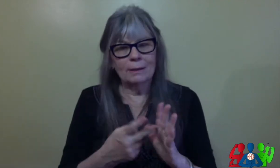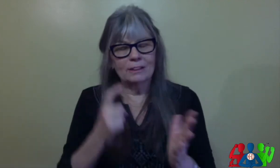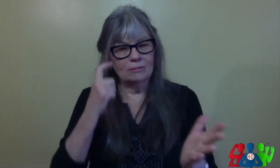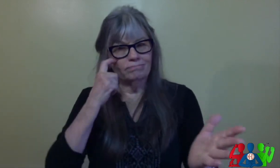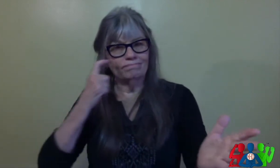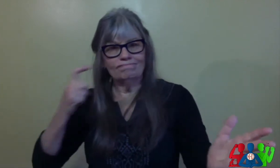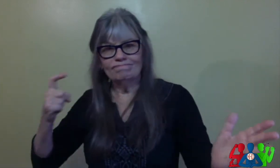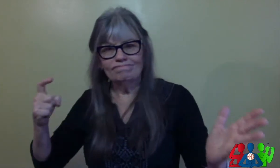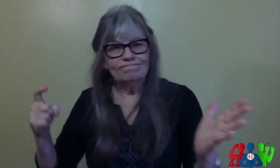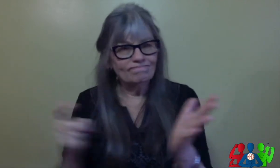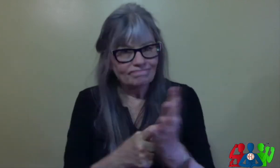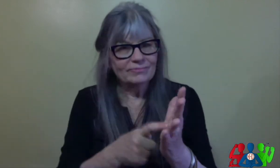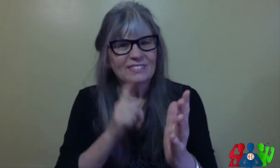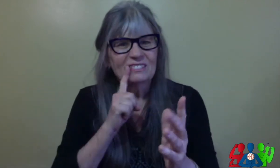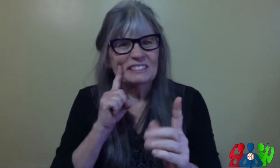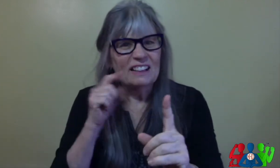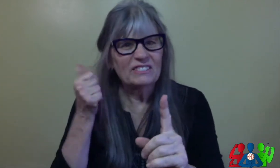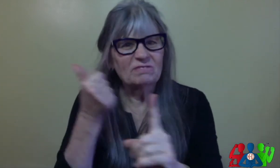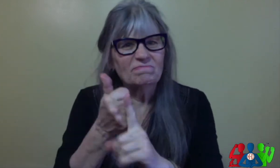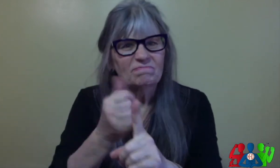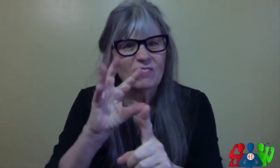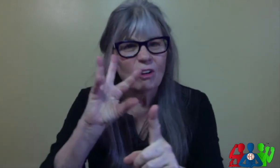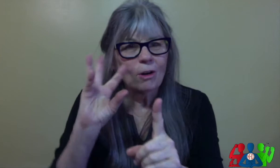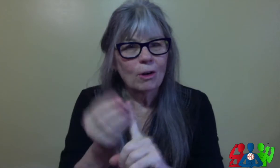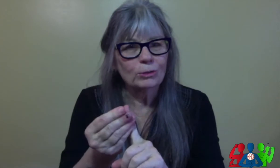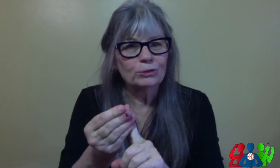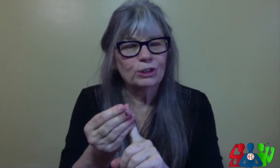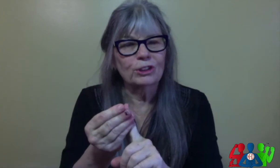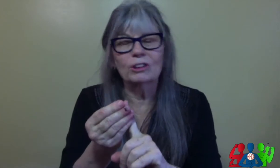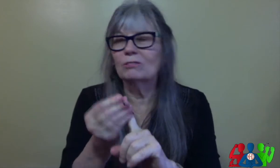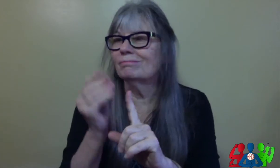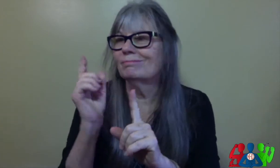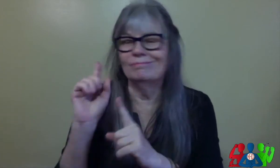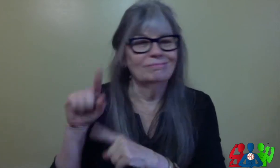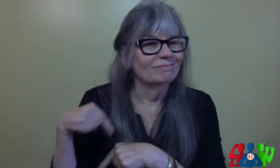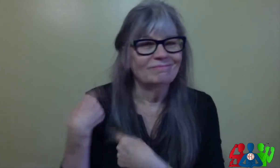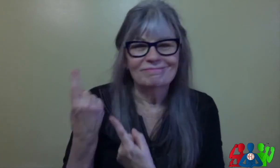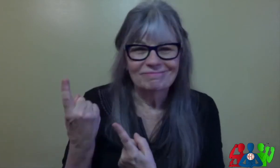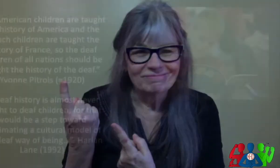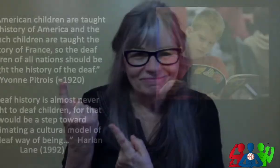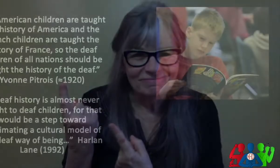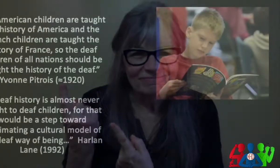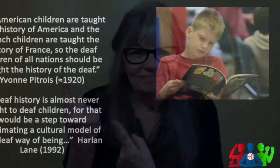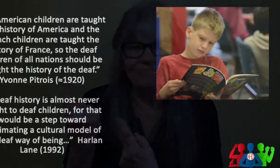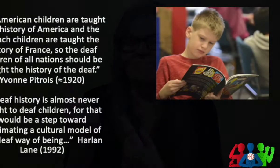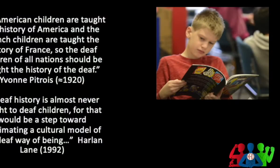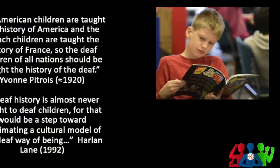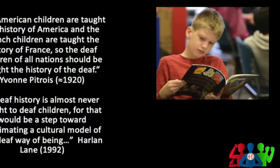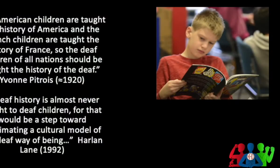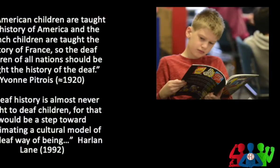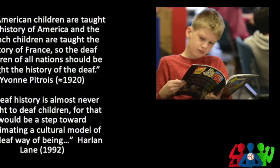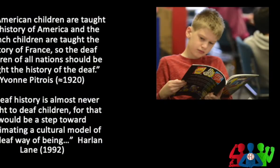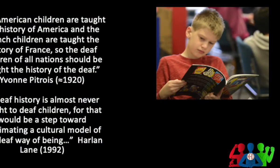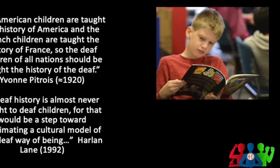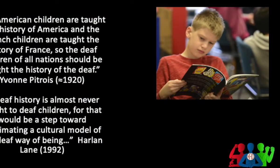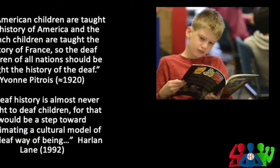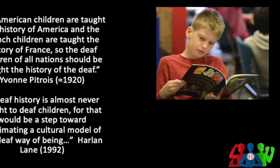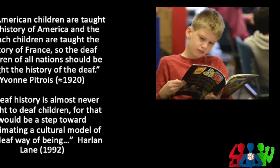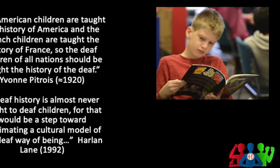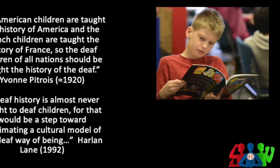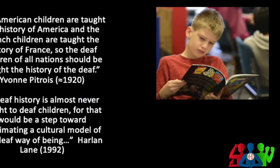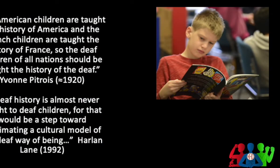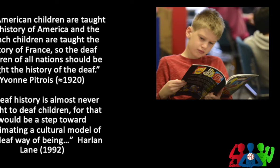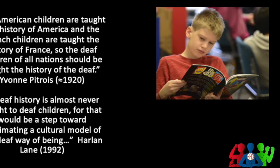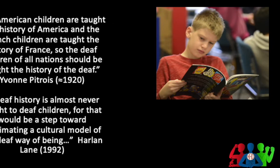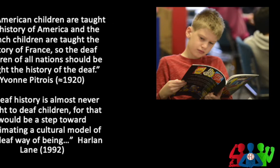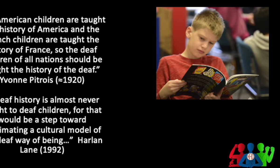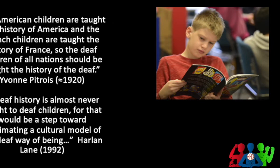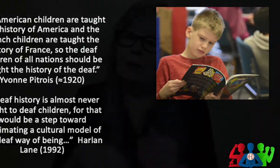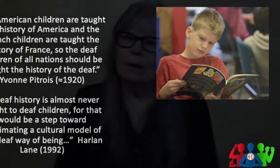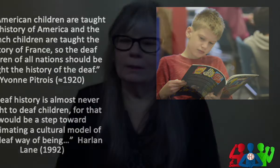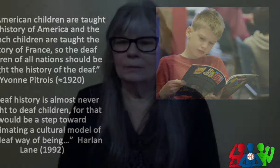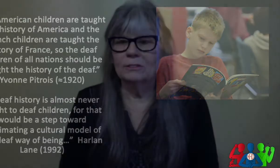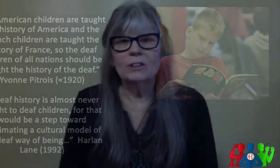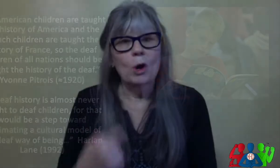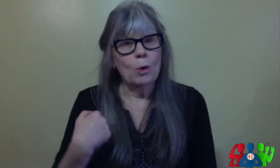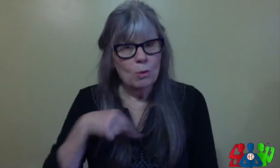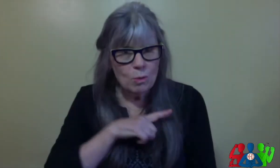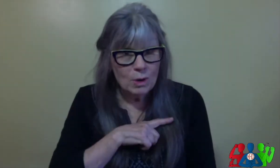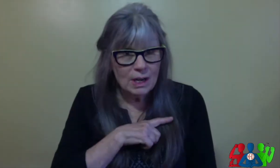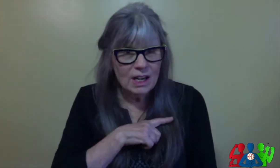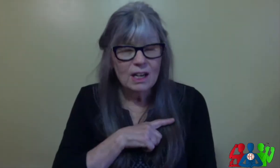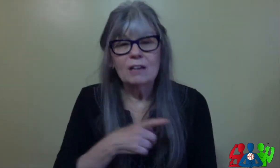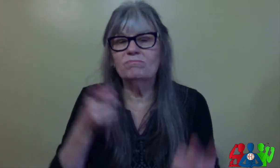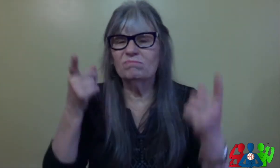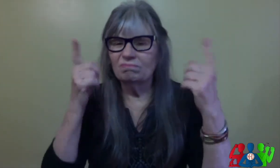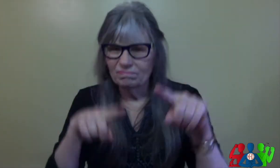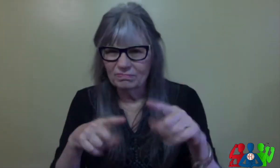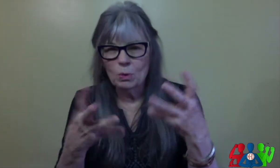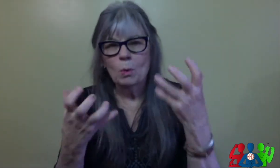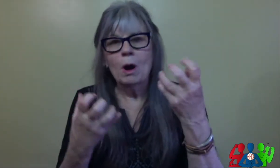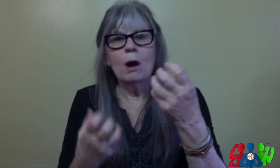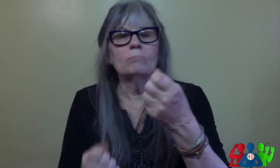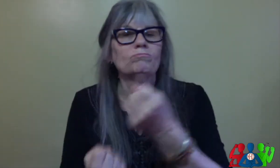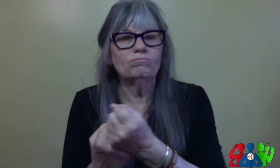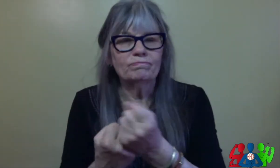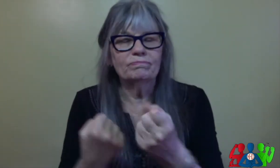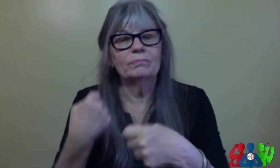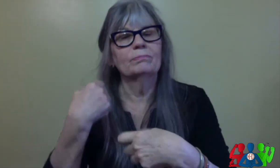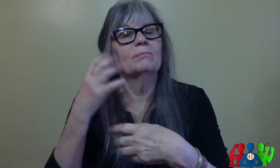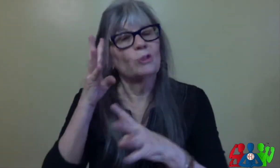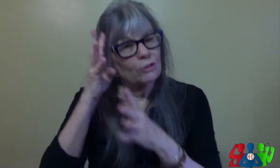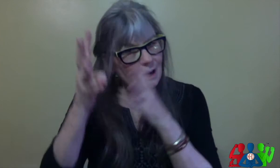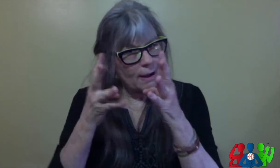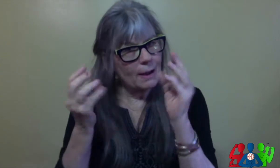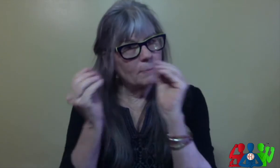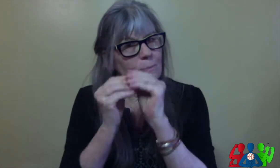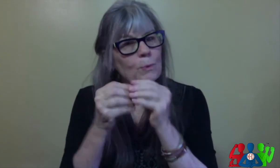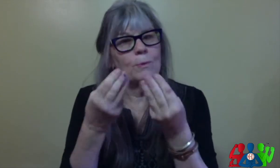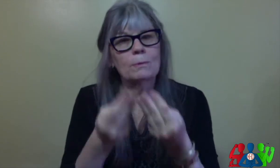we were to teach deaf history, that would mean that we would have to recognize deaf culture.